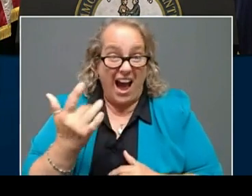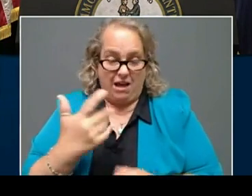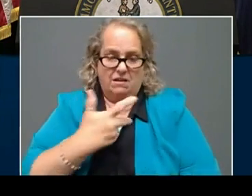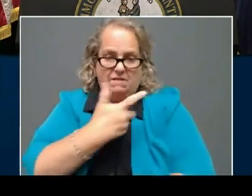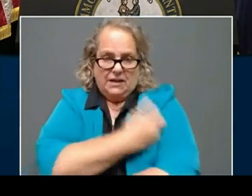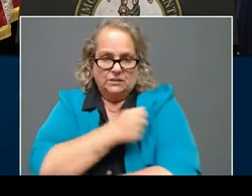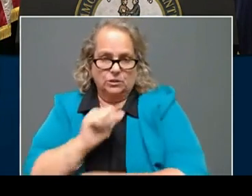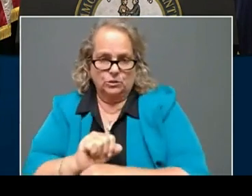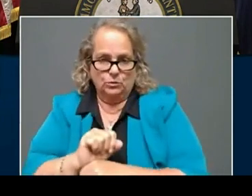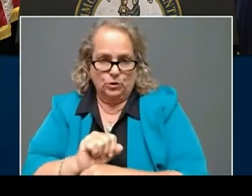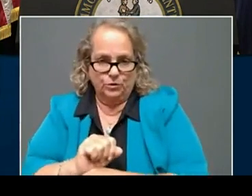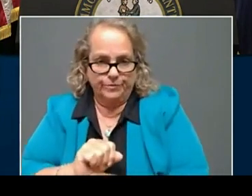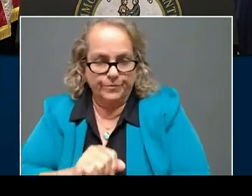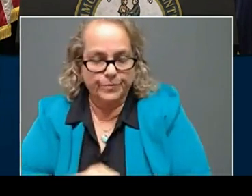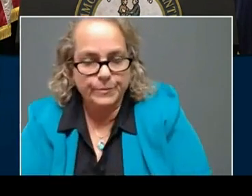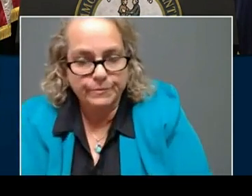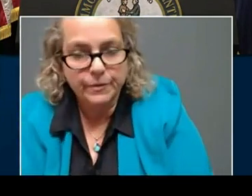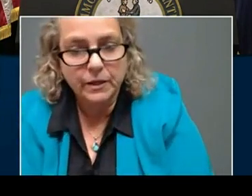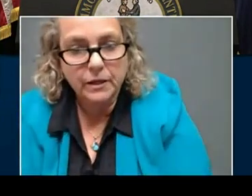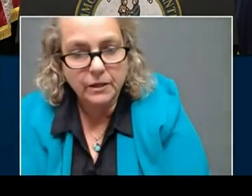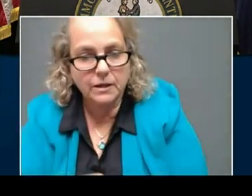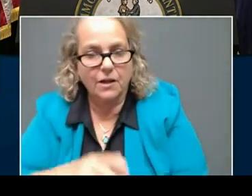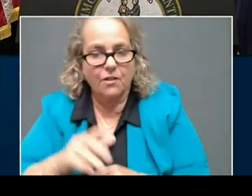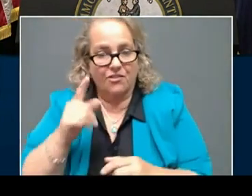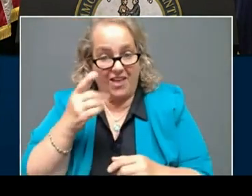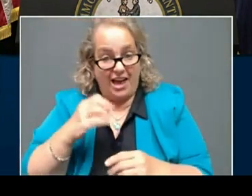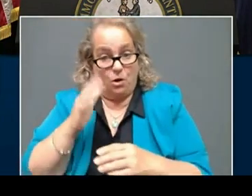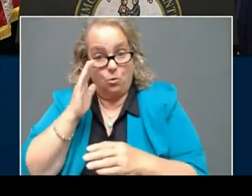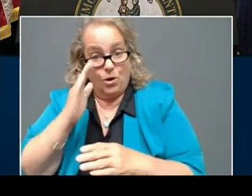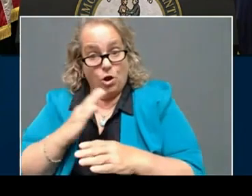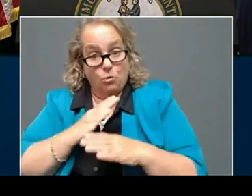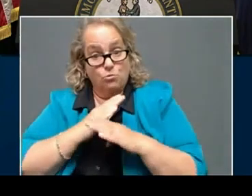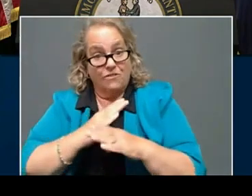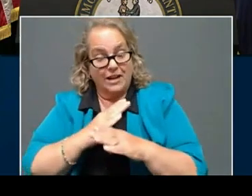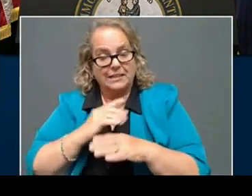prevent serious illness. But then what you see is especially as you get in the